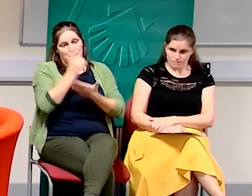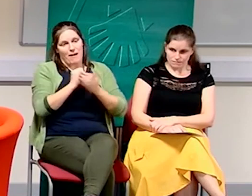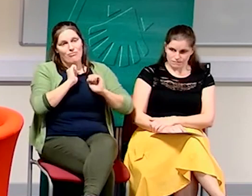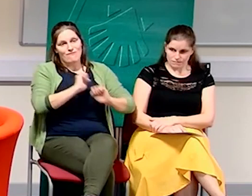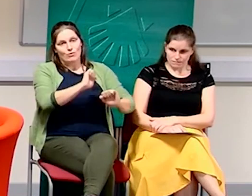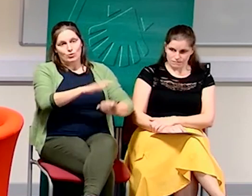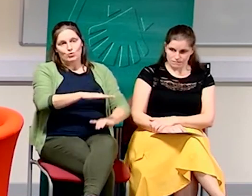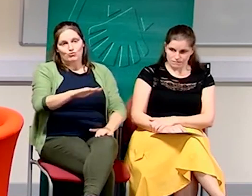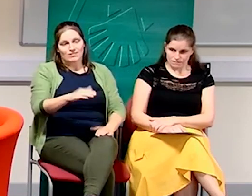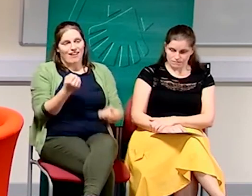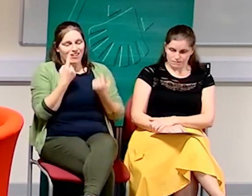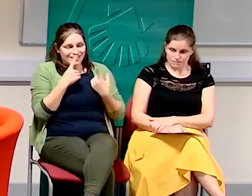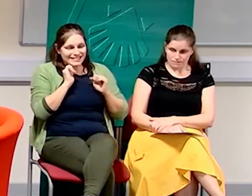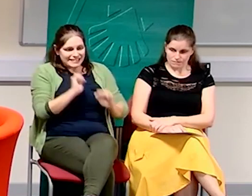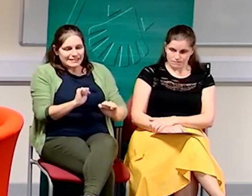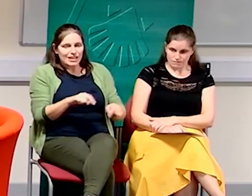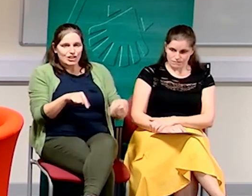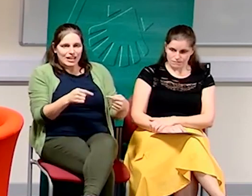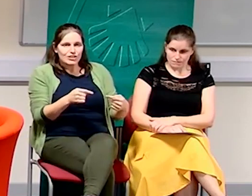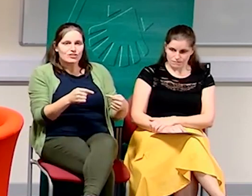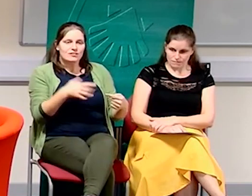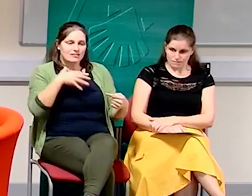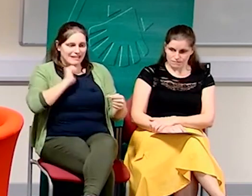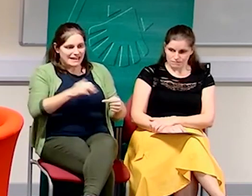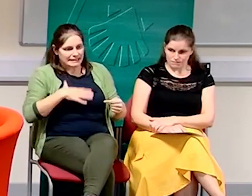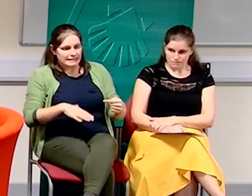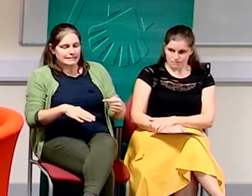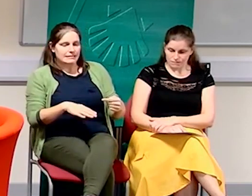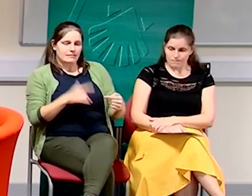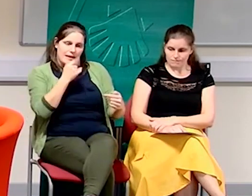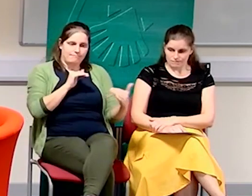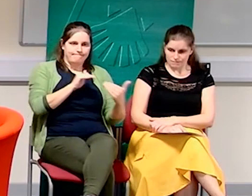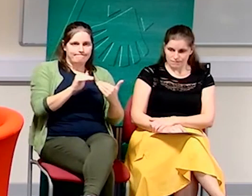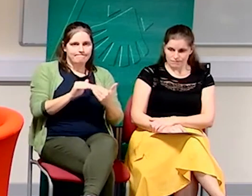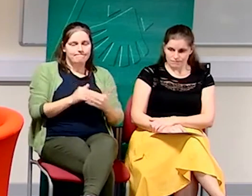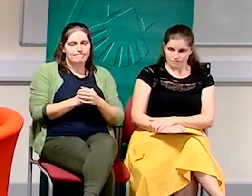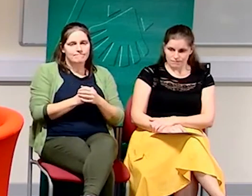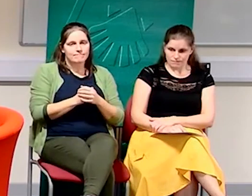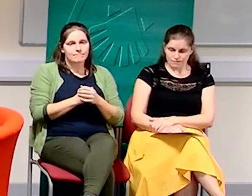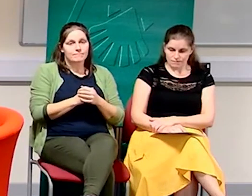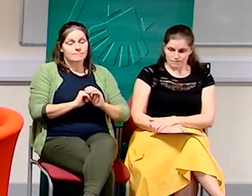they understand their needs uh much better and this was was a brilliant time where they